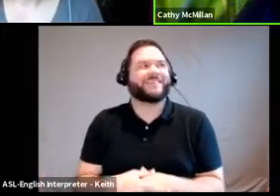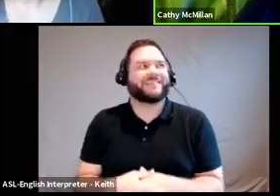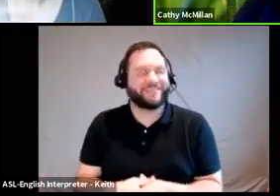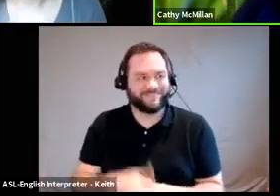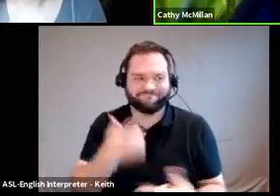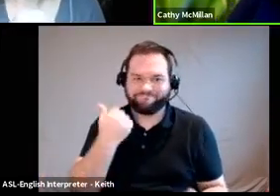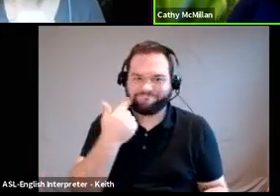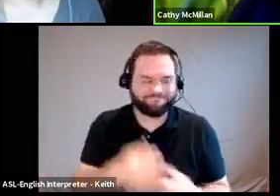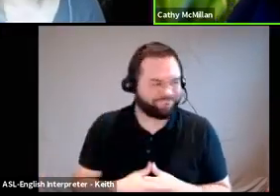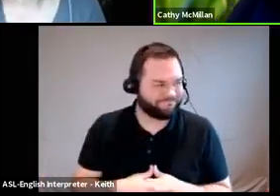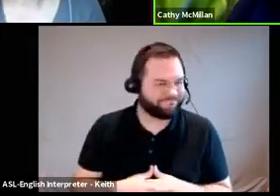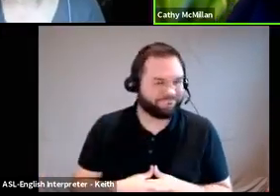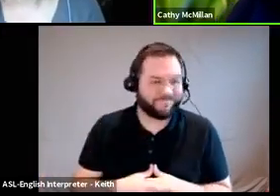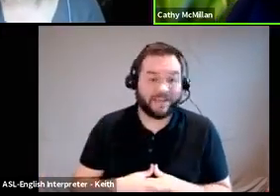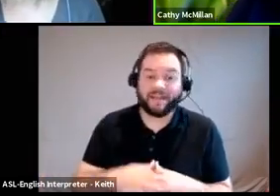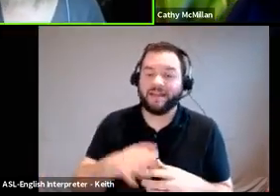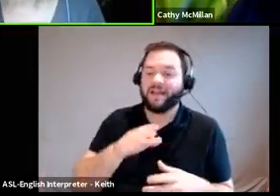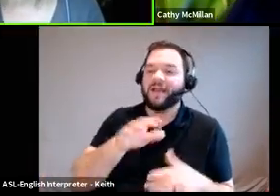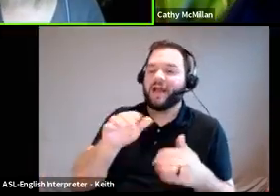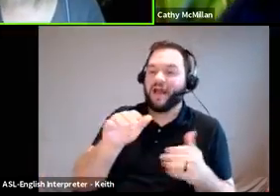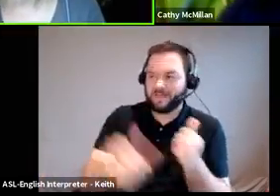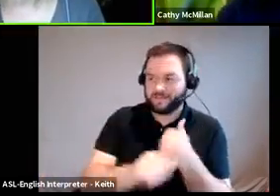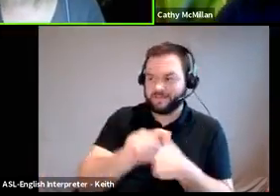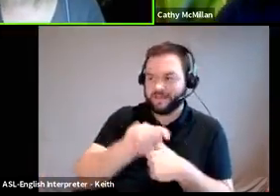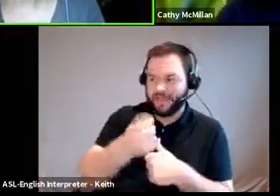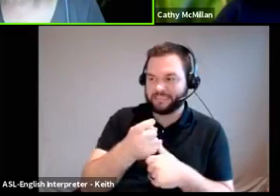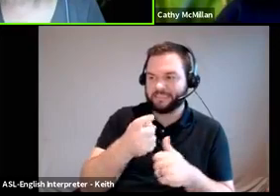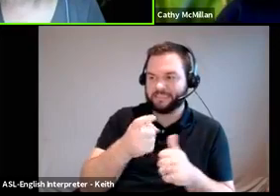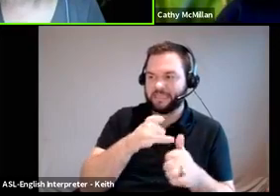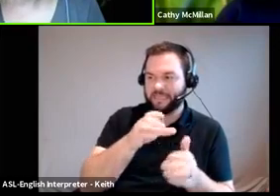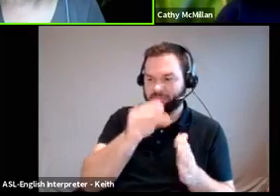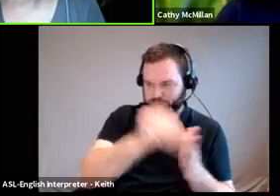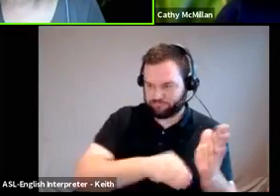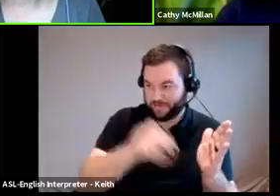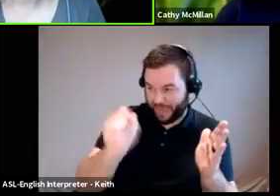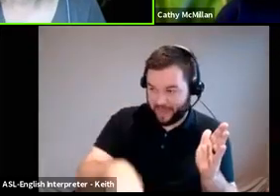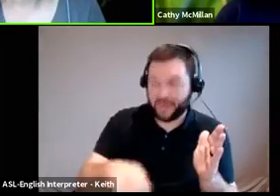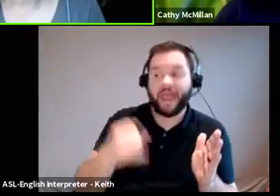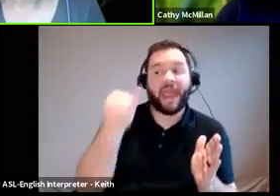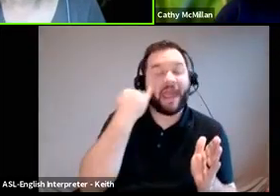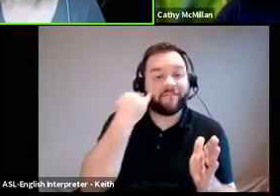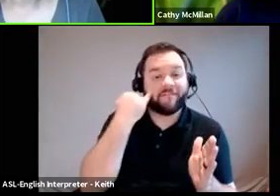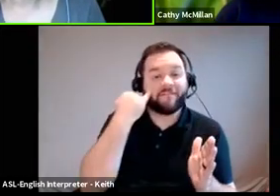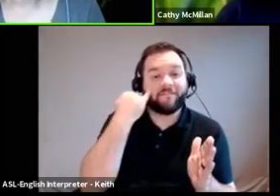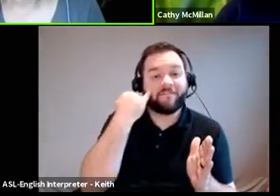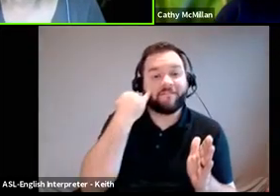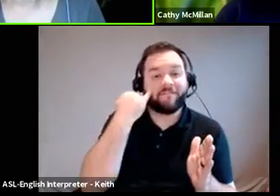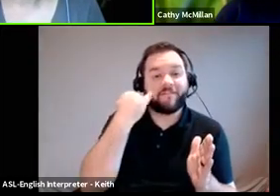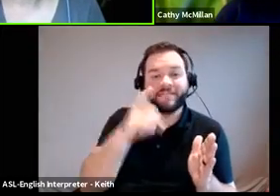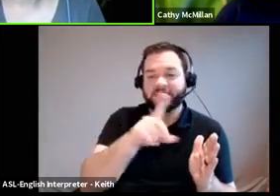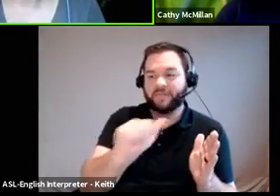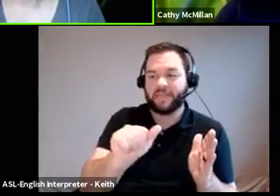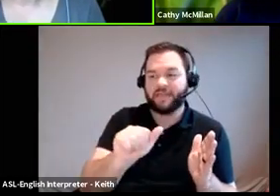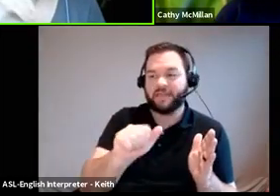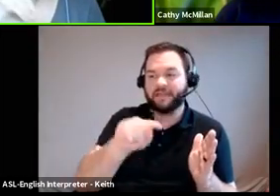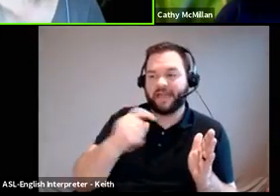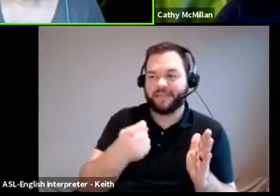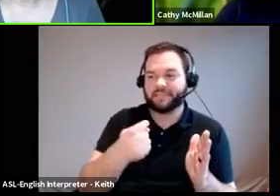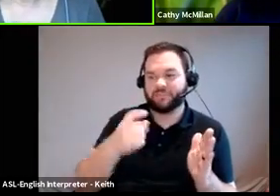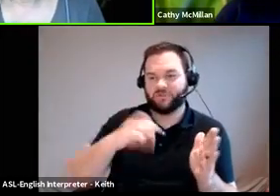say that you've spent. all of that can be claimed on tax all of that can be claimed on taxes on it can be, but only. ly if you have the development ly if you have the development,